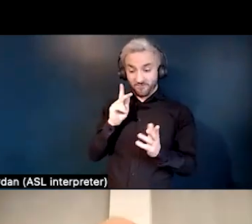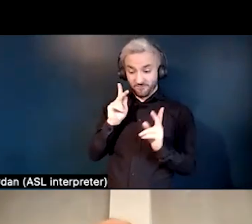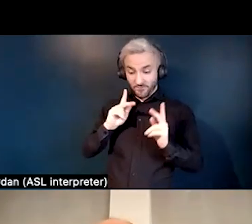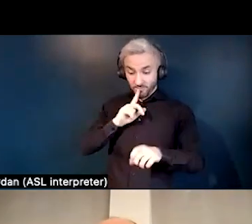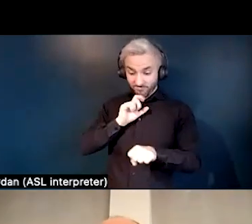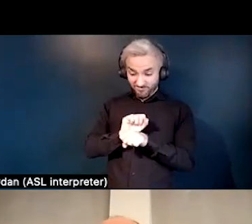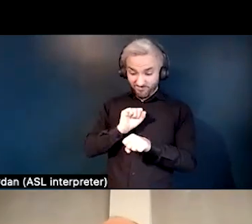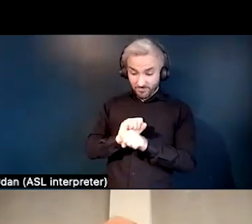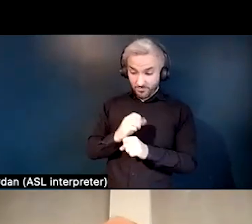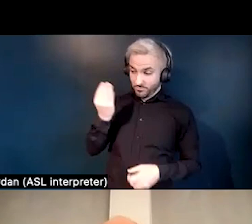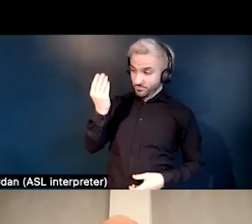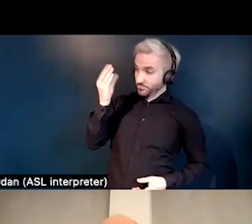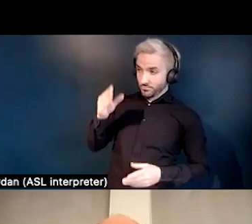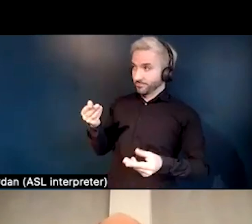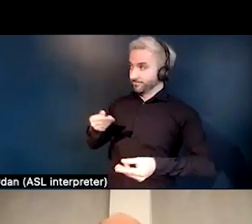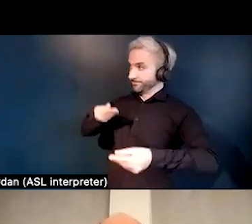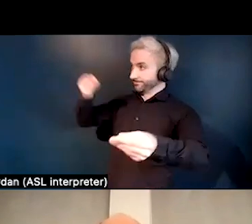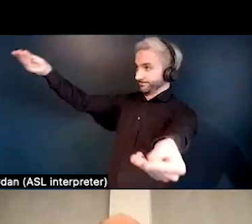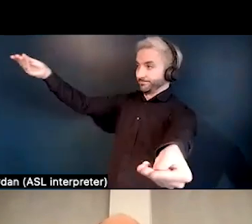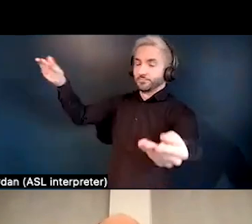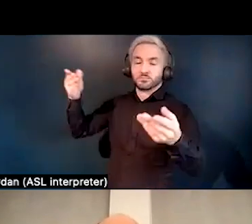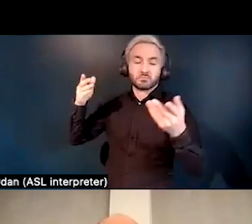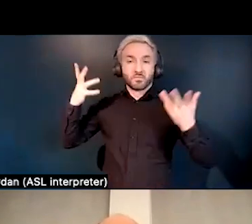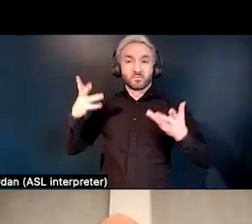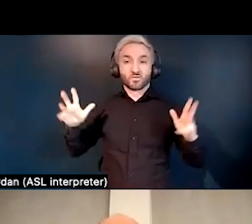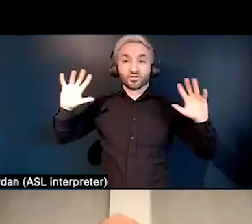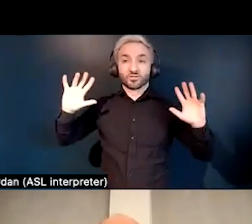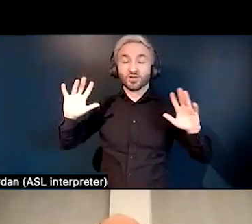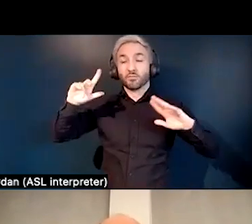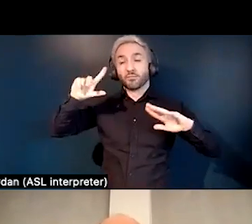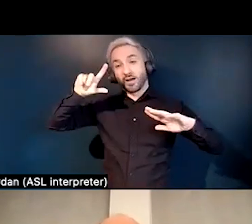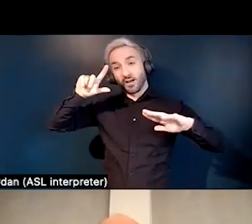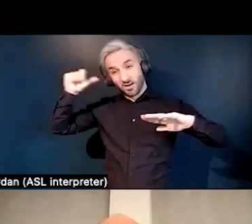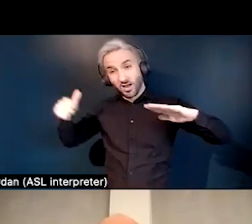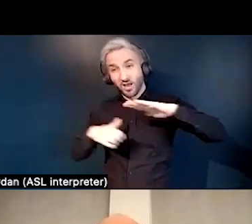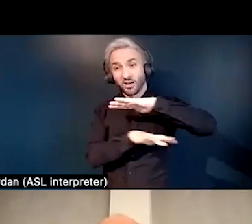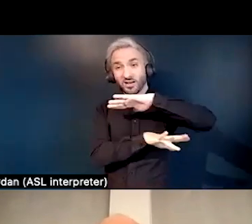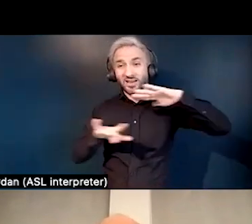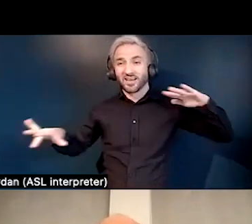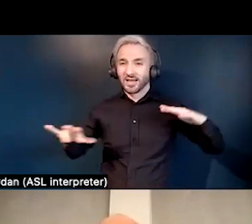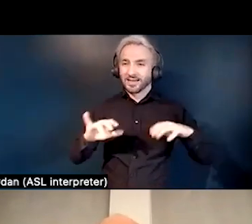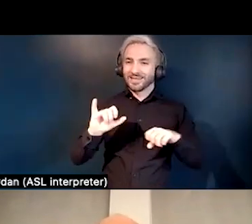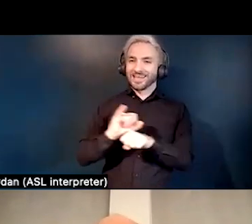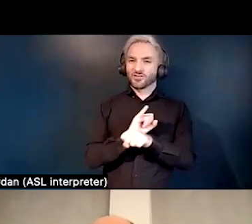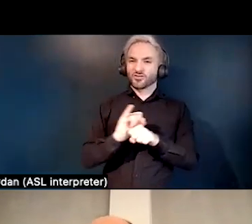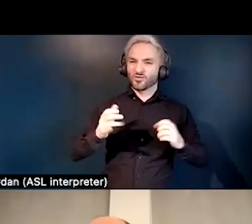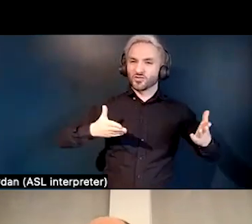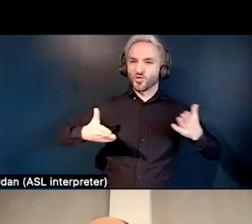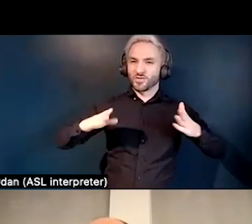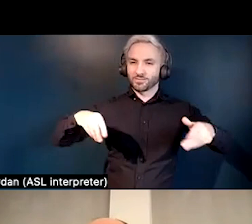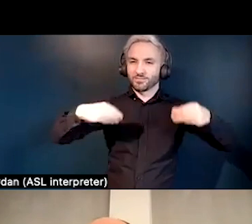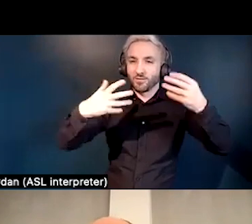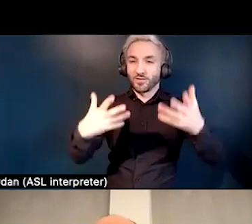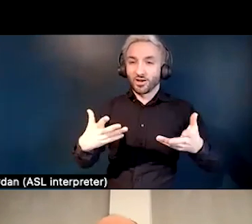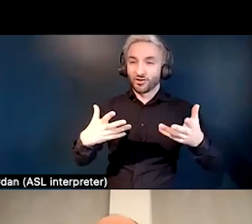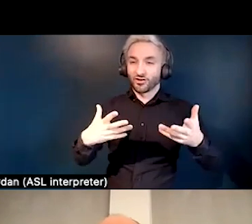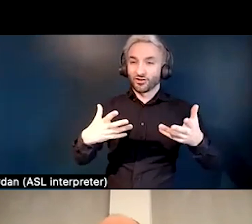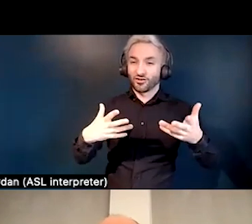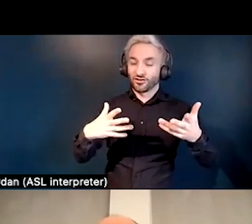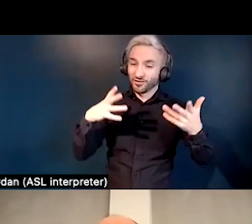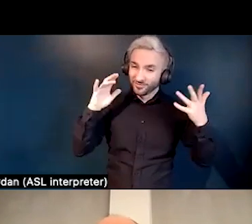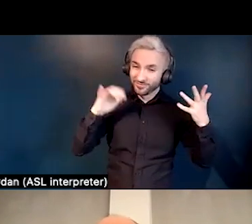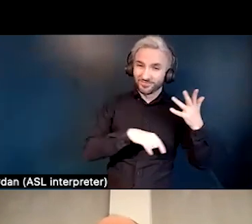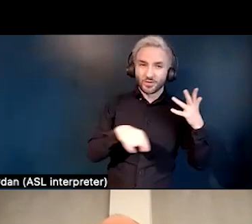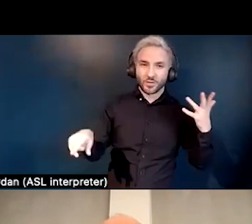Underpinning that are all the industry service providers that sell the technology, the solutions,